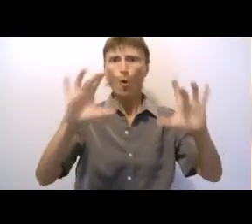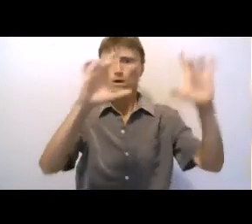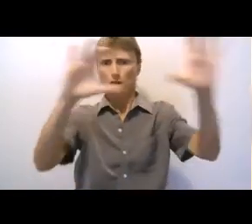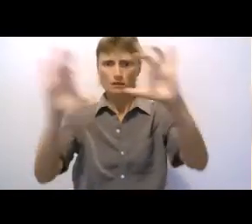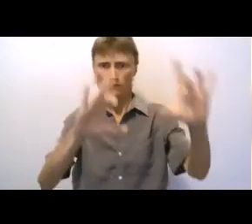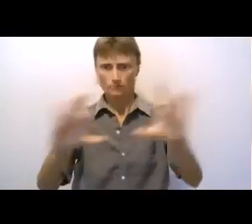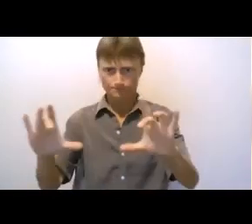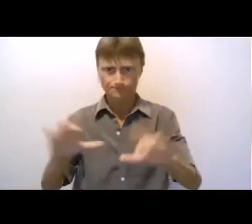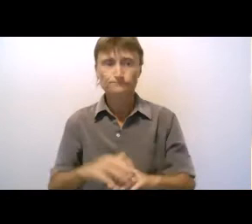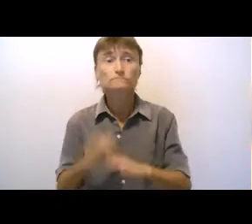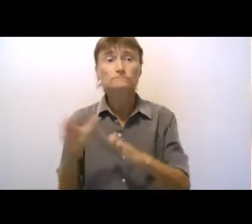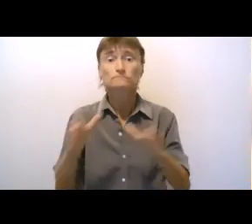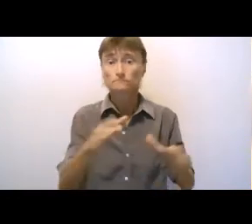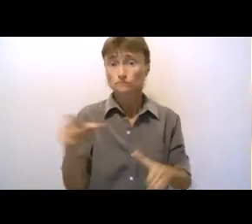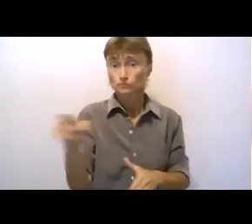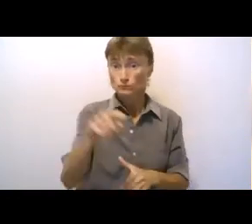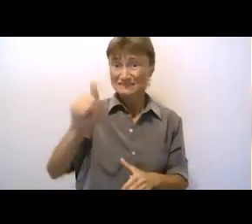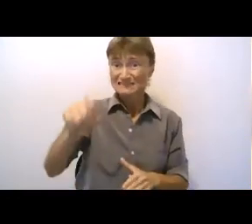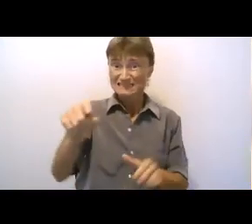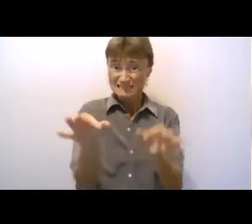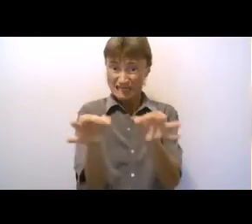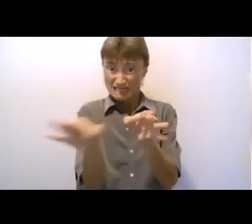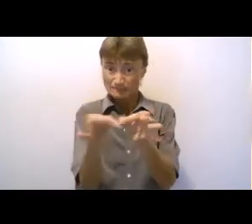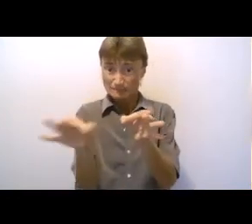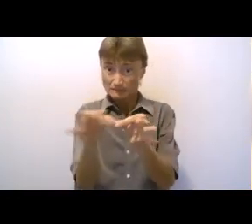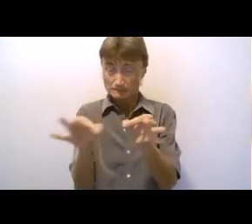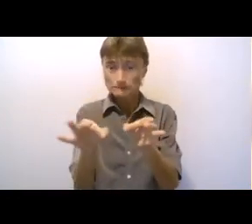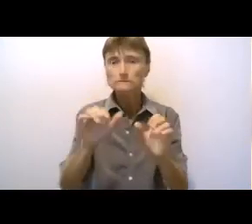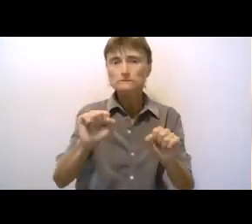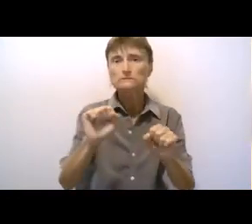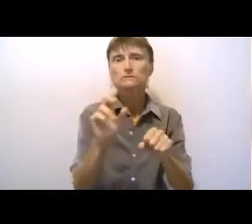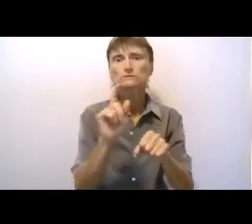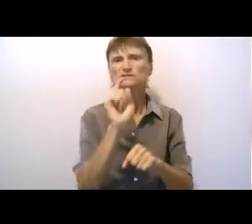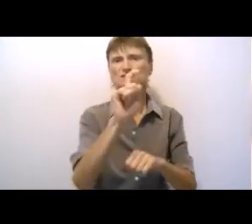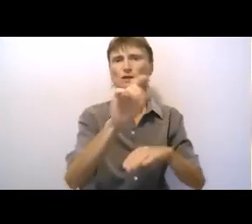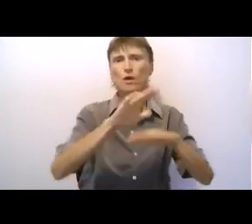like to use it. Unfortunately, it is only in English for the time being and is not quite